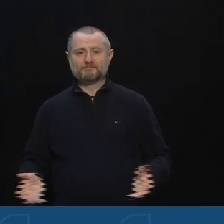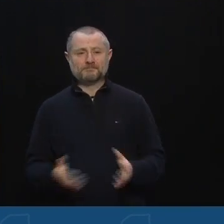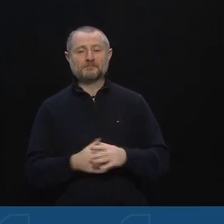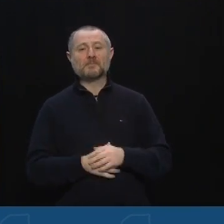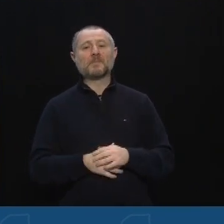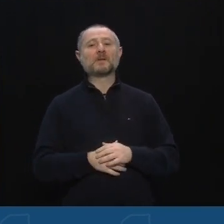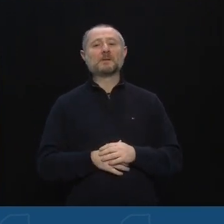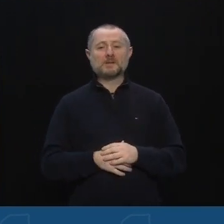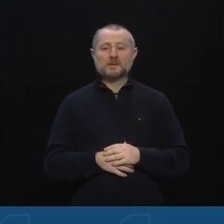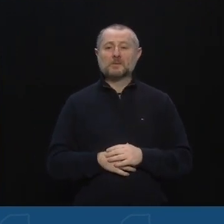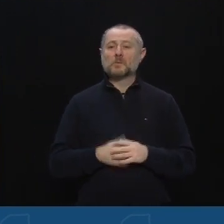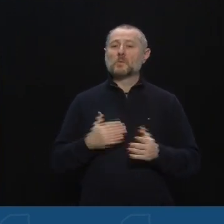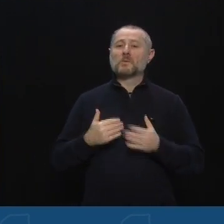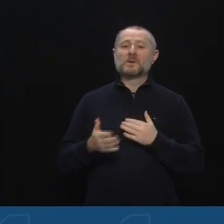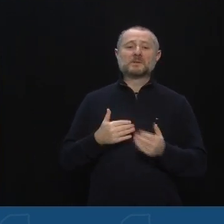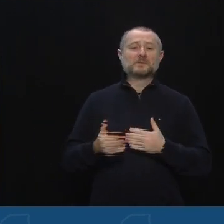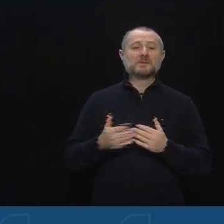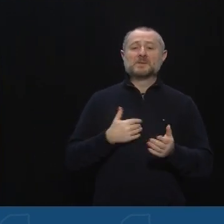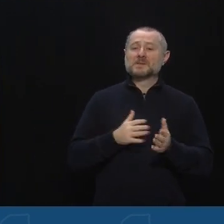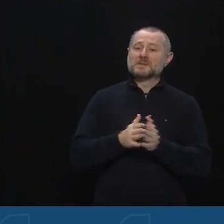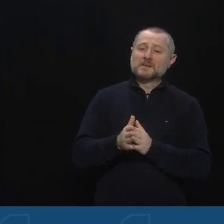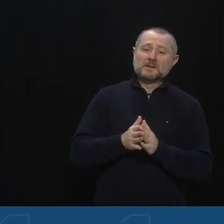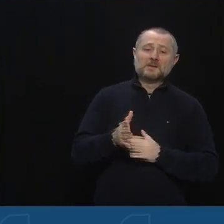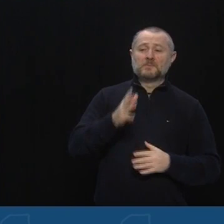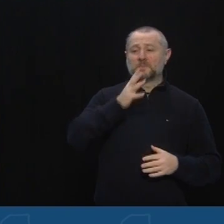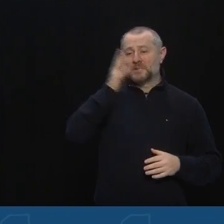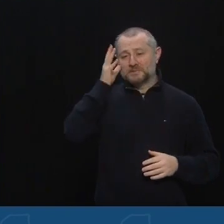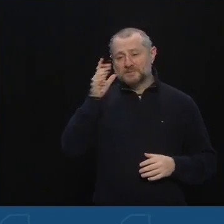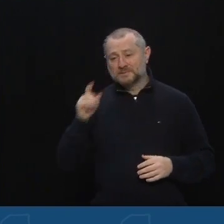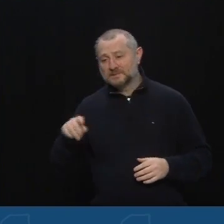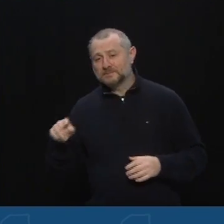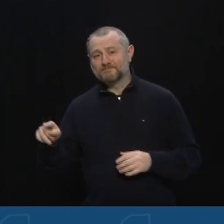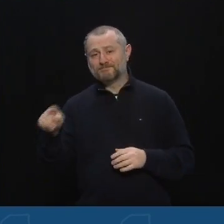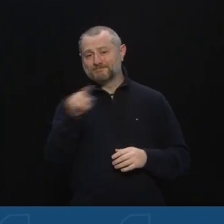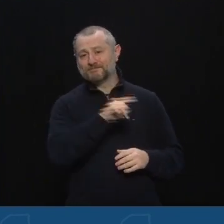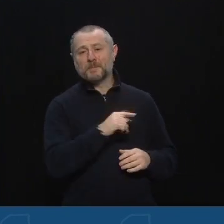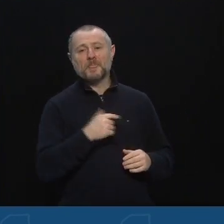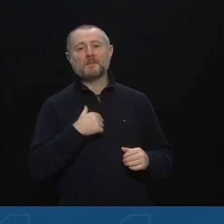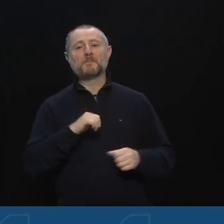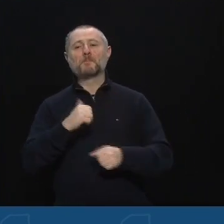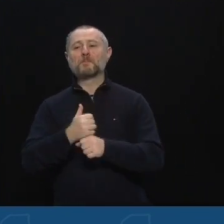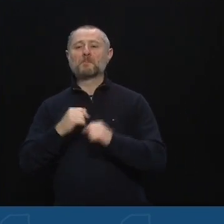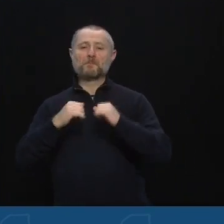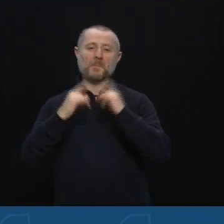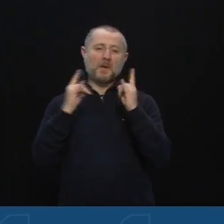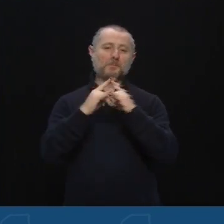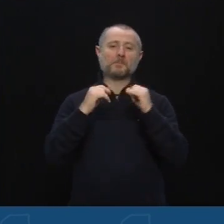SO WE'RE OING TO CONTINUE OUR PROMOTIONS, MAKE MAKE SHU URE THAT THERE IS -- WHATEVER INCENTIVES